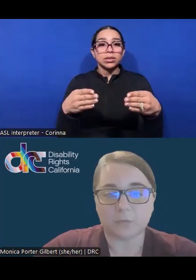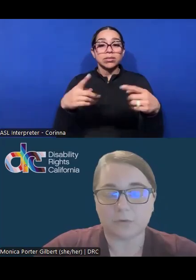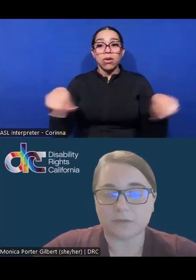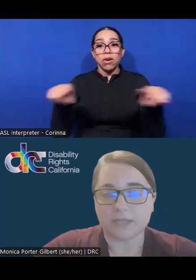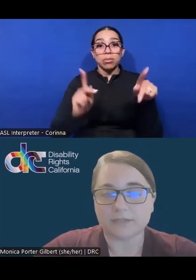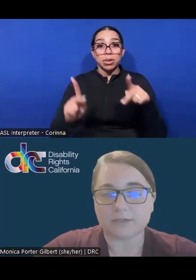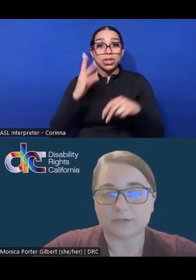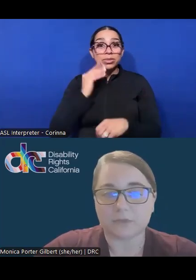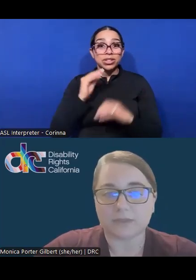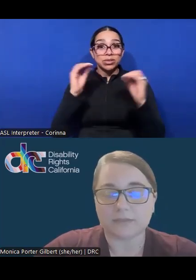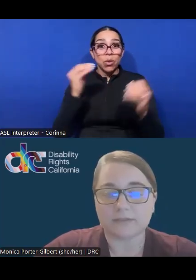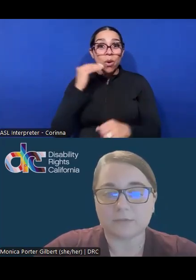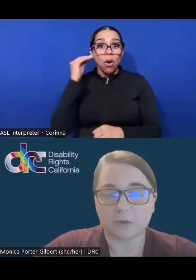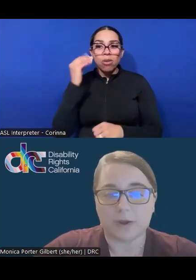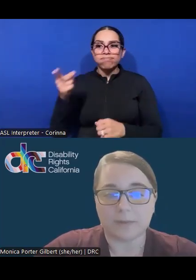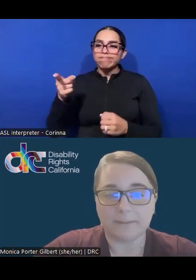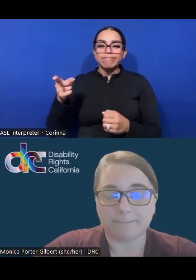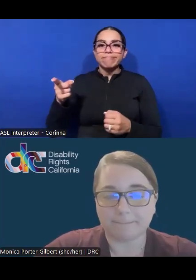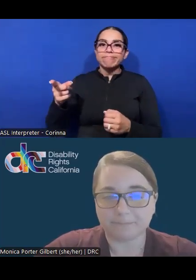we're really concerned with this requirement.